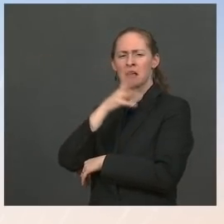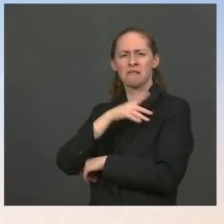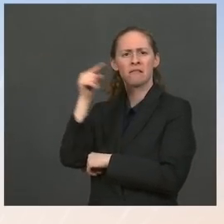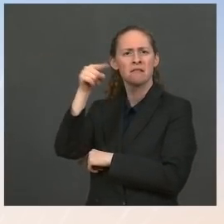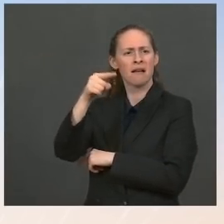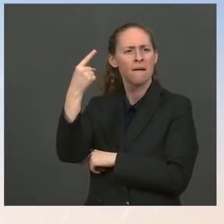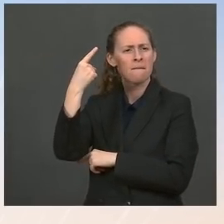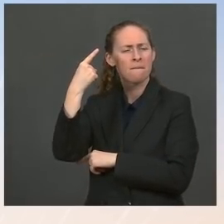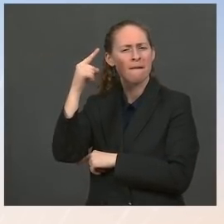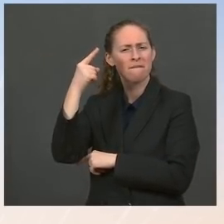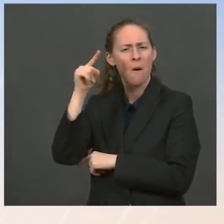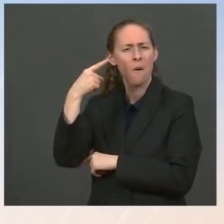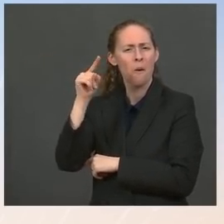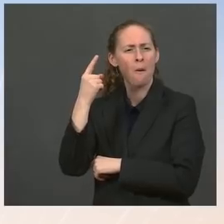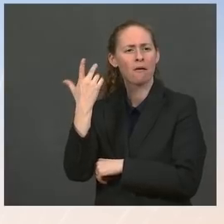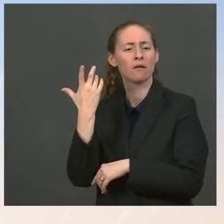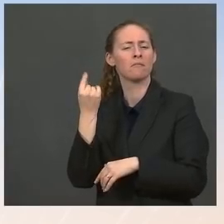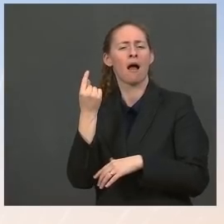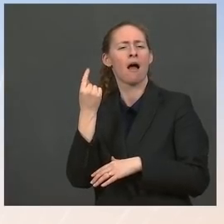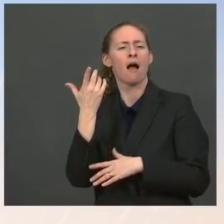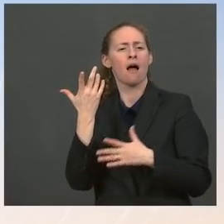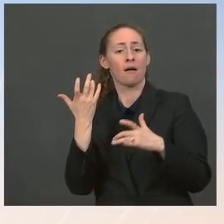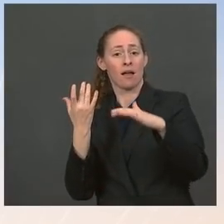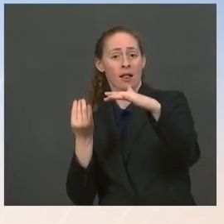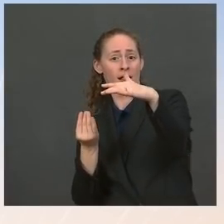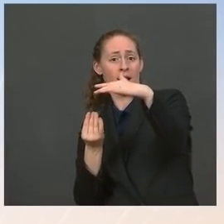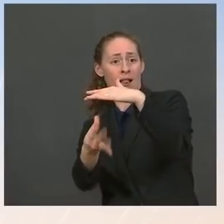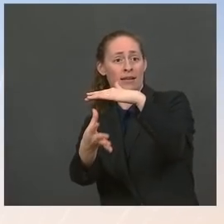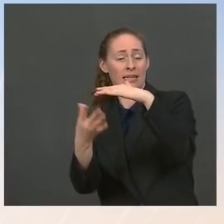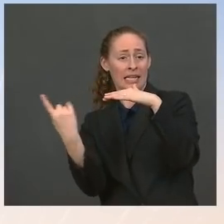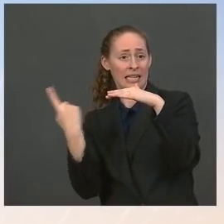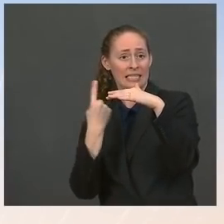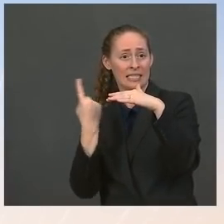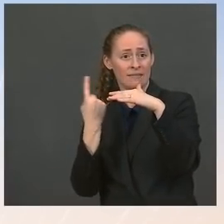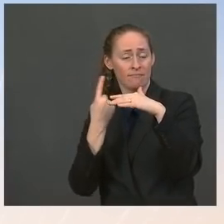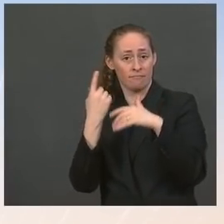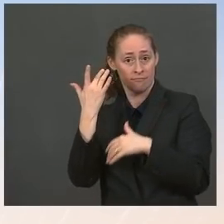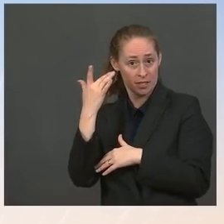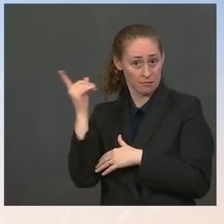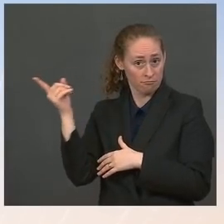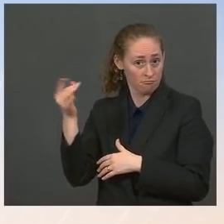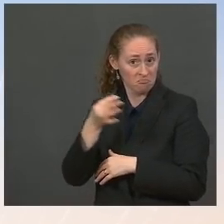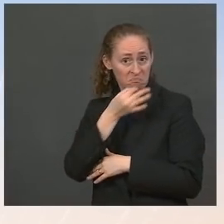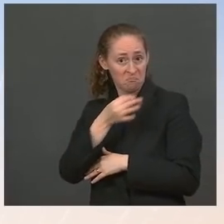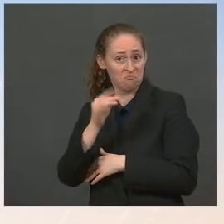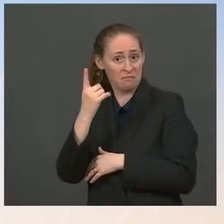hoping she can convey? How can she be an effective messenger? And then, I asked this question a couple of weeks ago, maybe months ago: